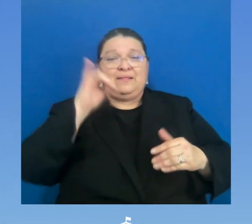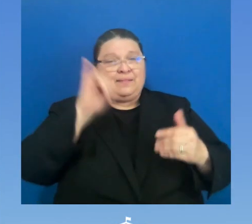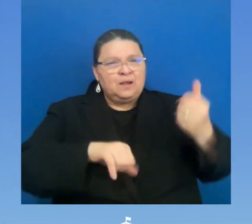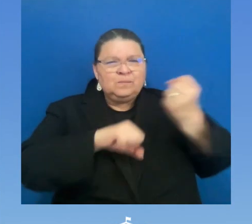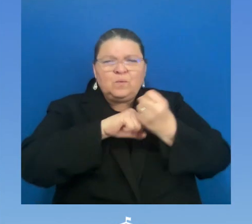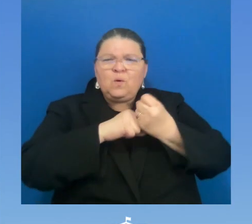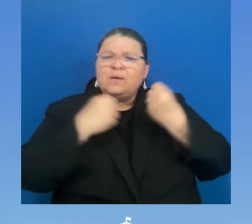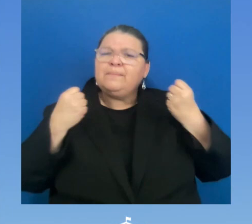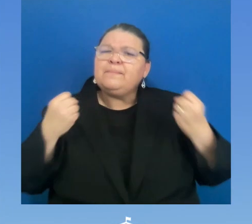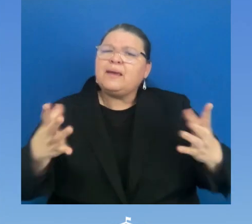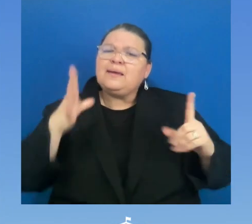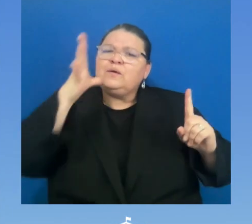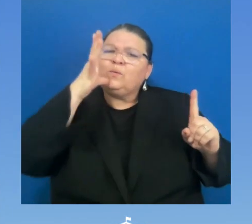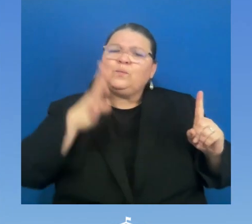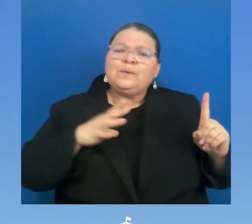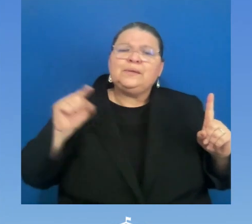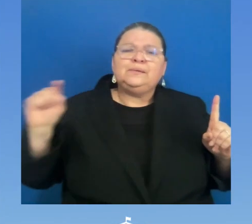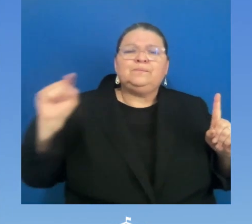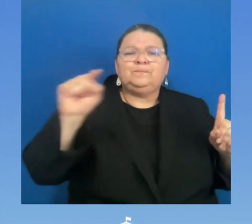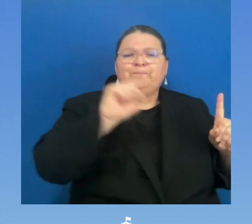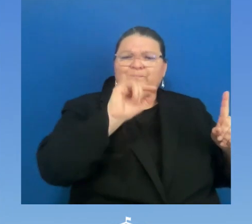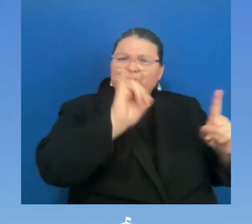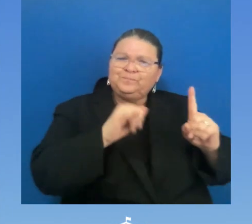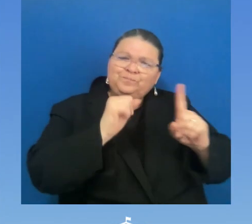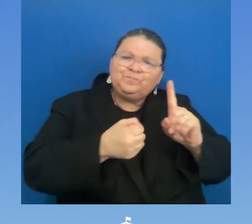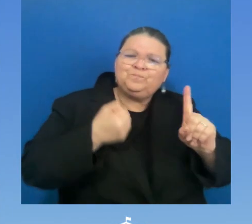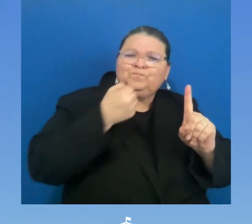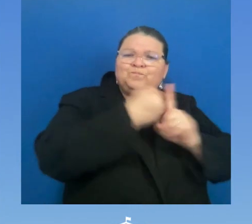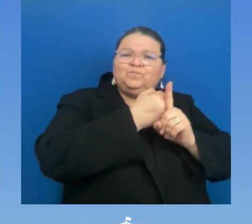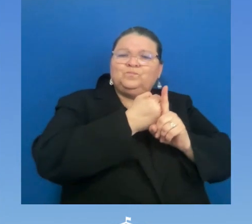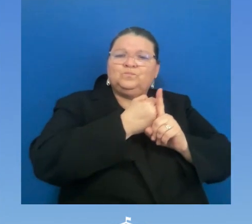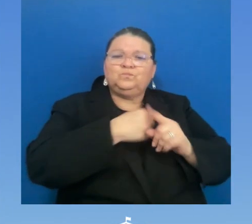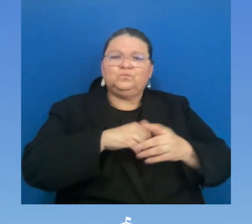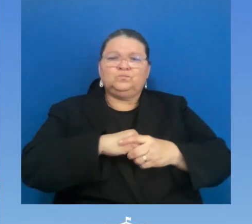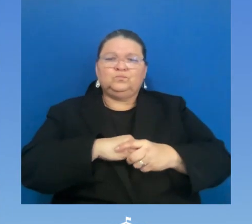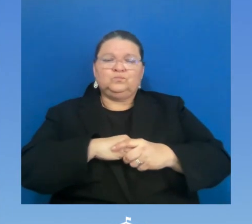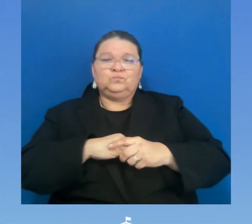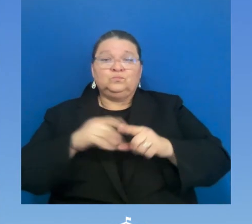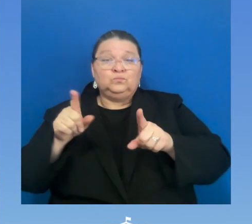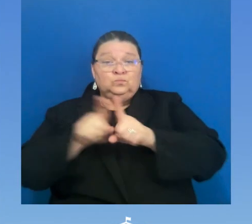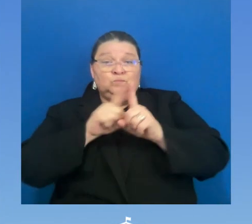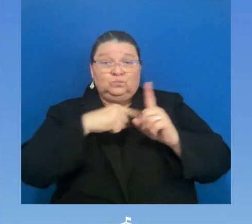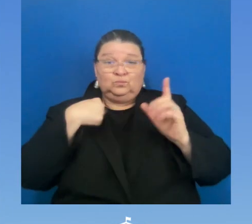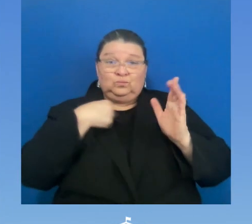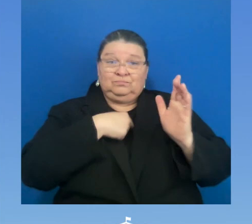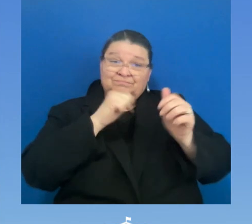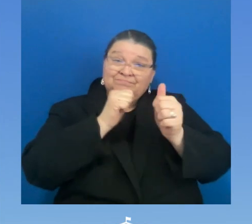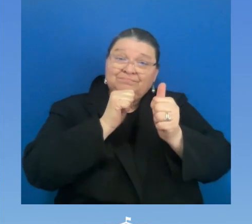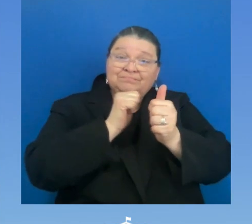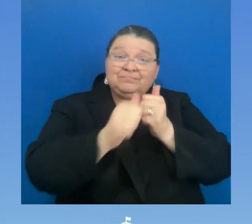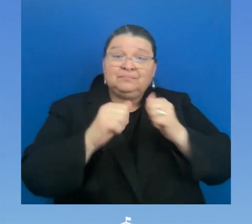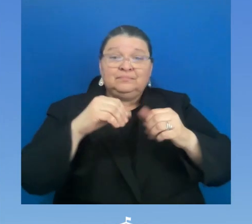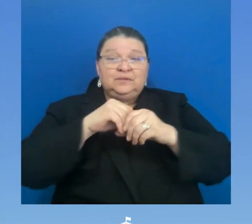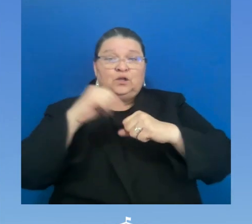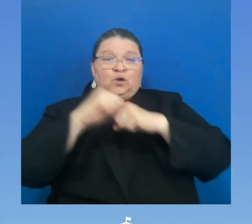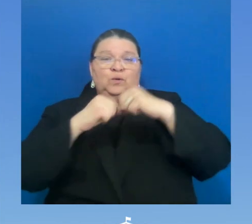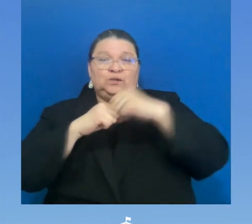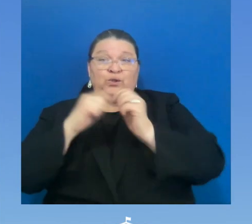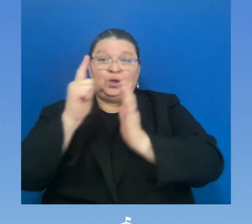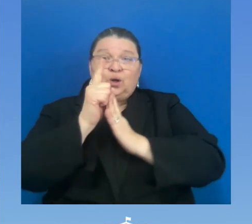We passed the Bipartisan Infrastructure Law, which is creating good-paying, good union jobs, including for many women in industries